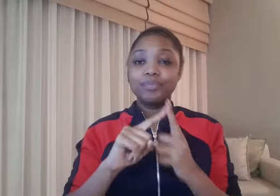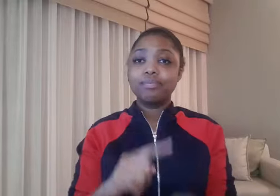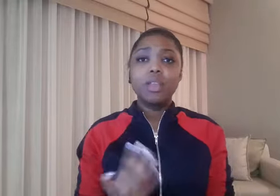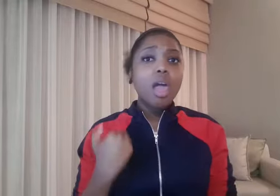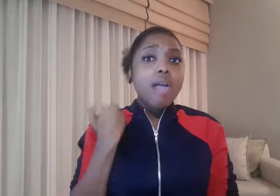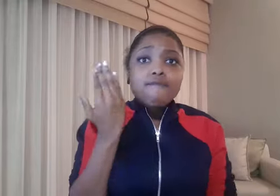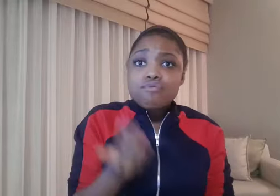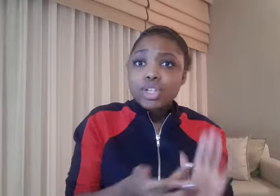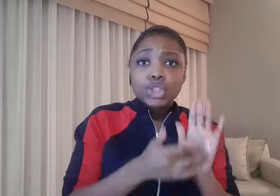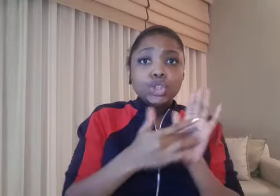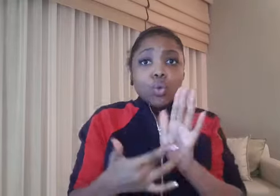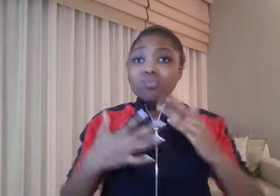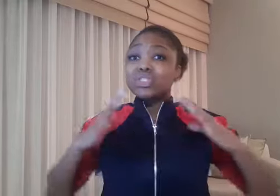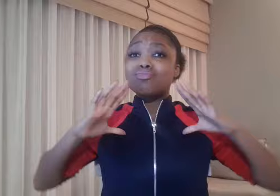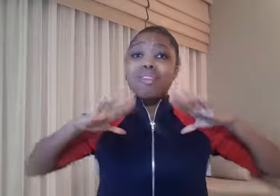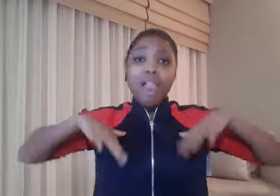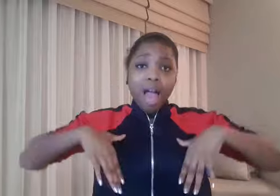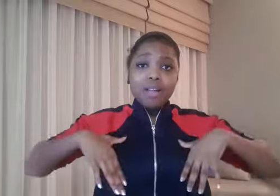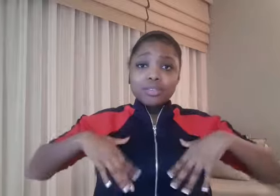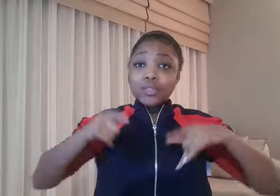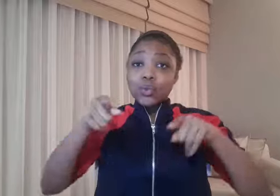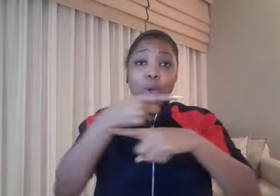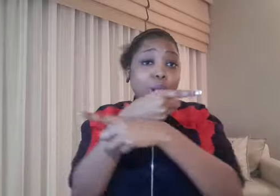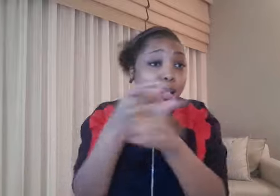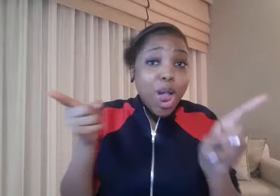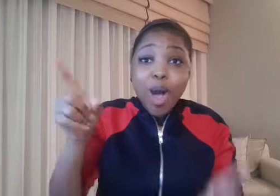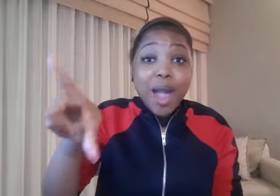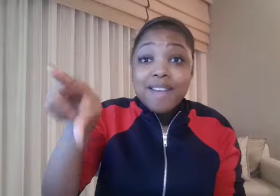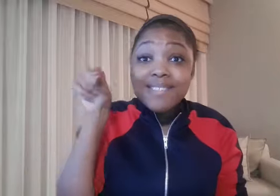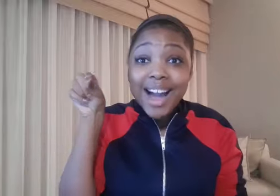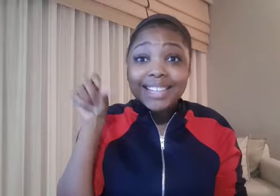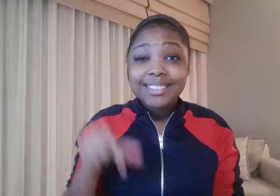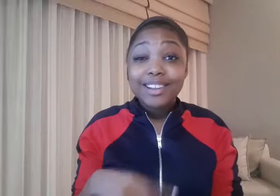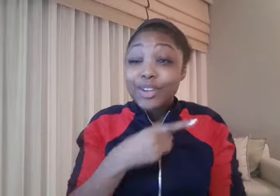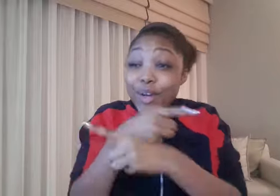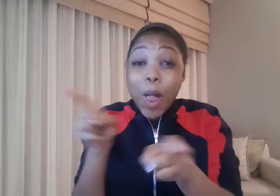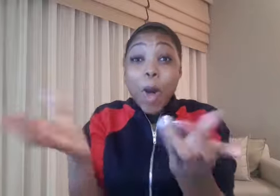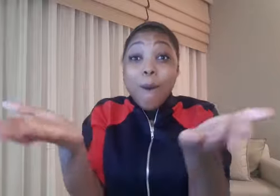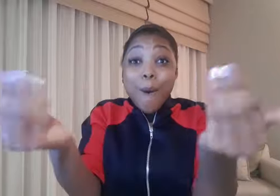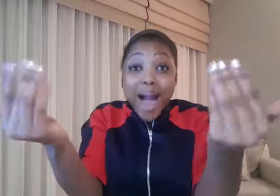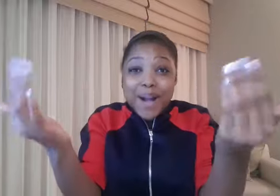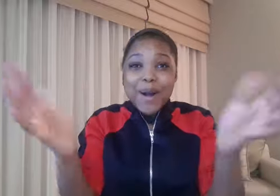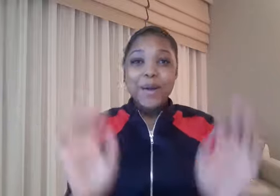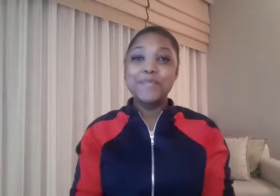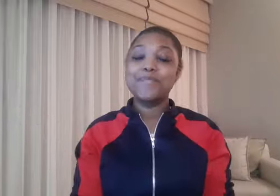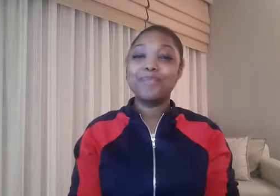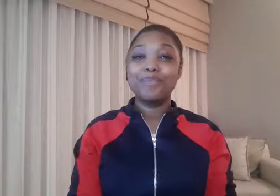Every show is relaxed and everyone is invited and welcome!